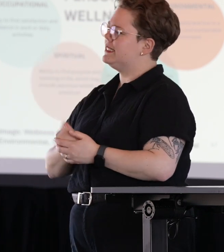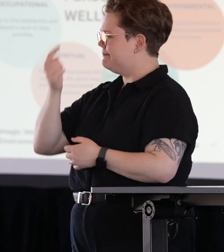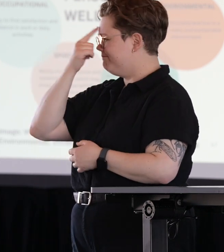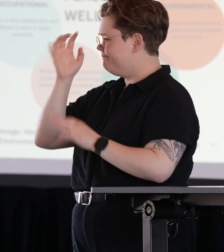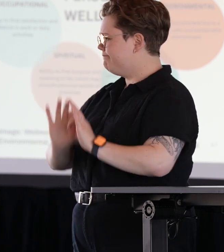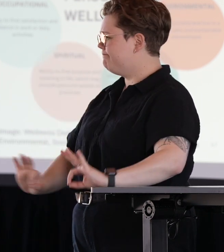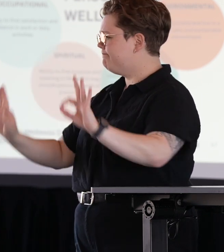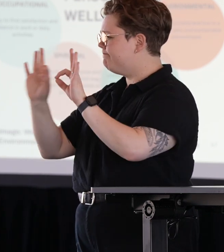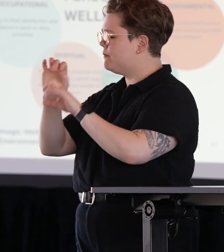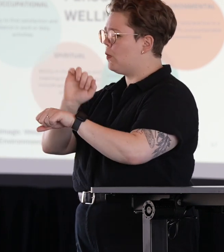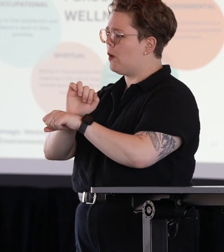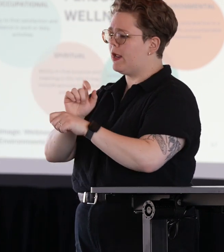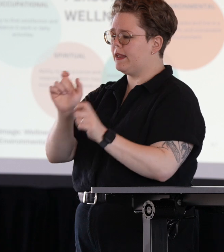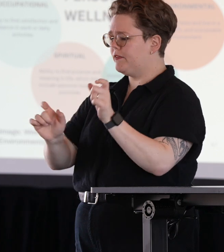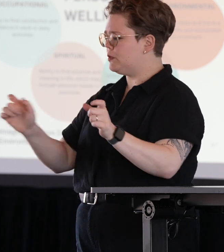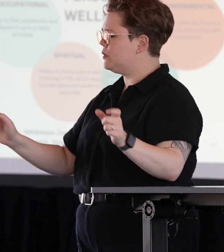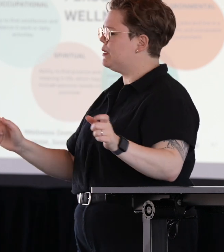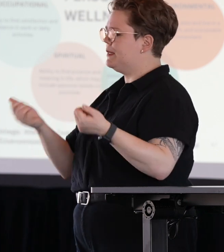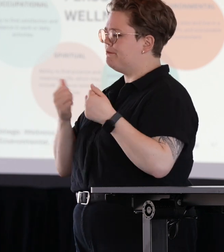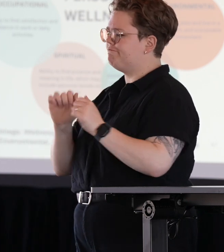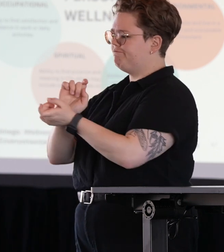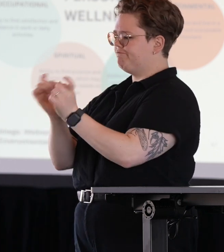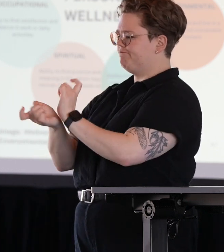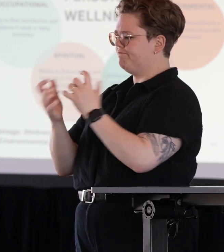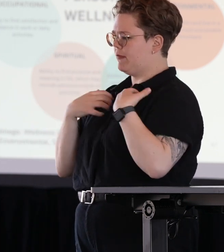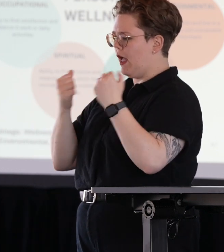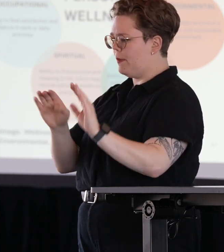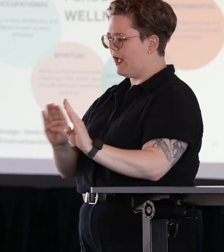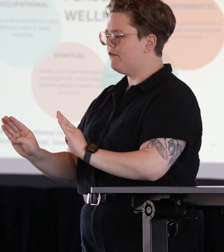working with individuals and thinking about trying to change health and change health behavior, that we consider all